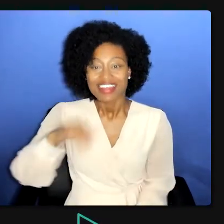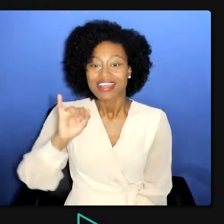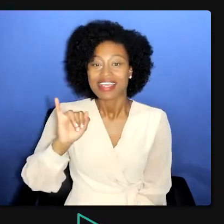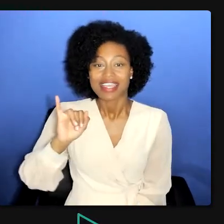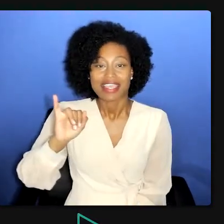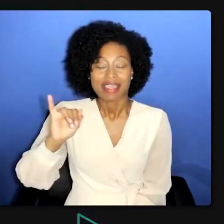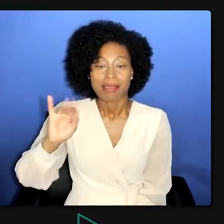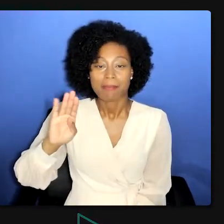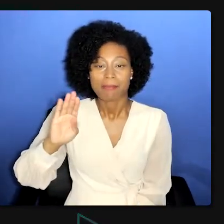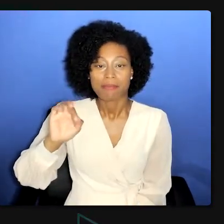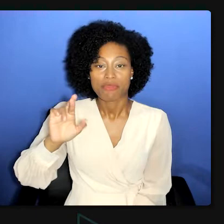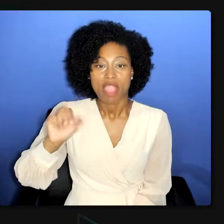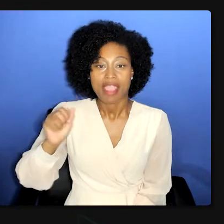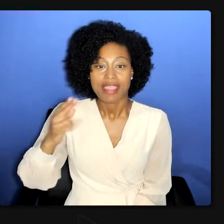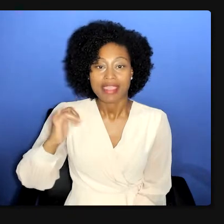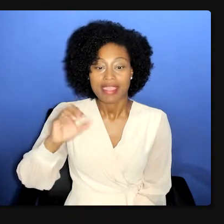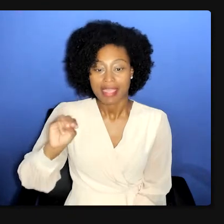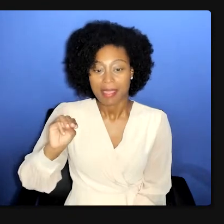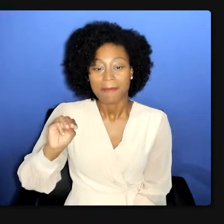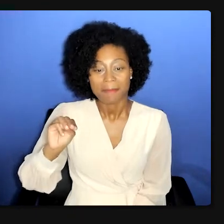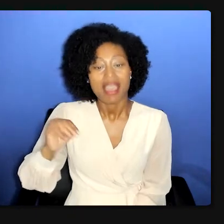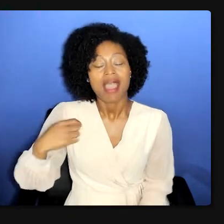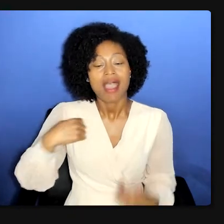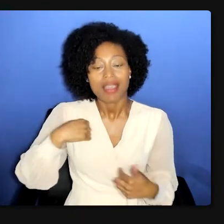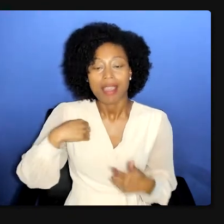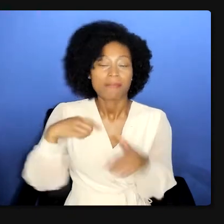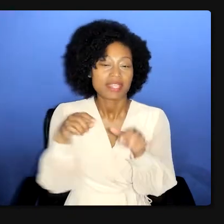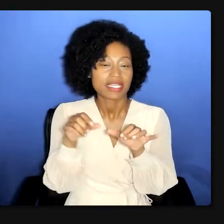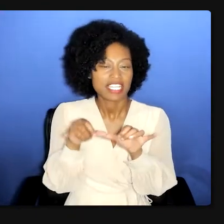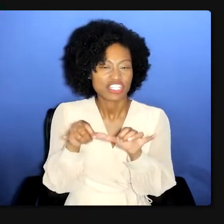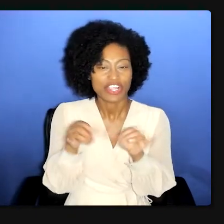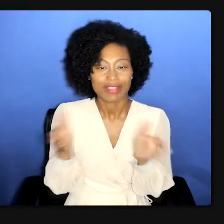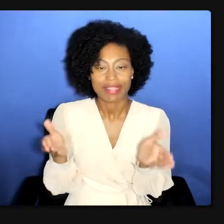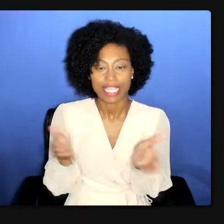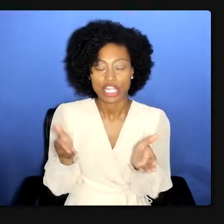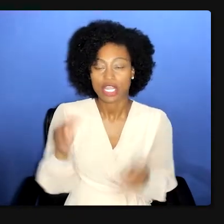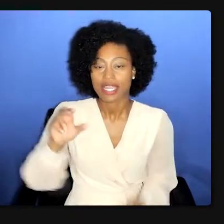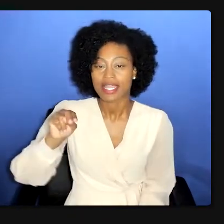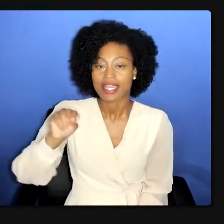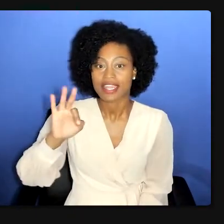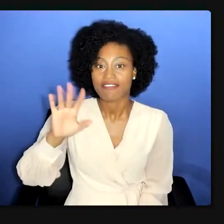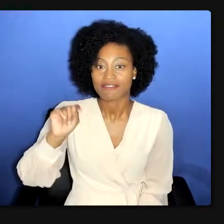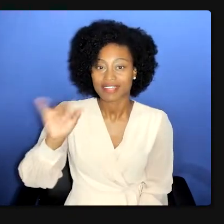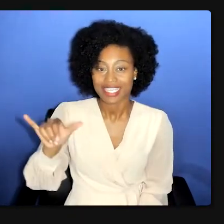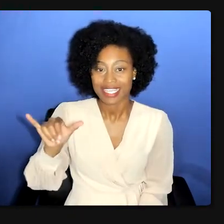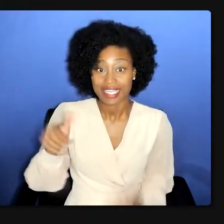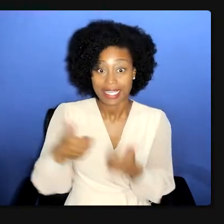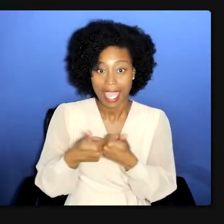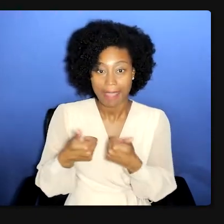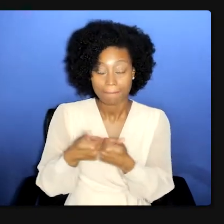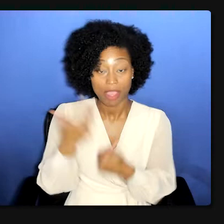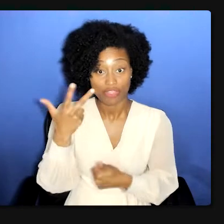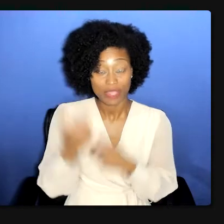Hi, everyone. I'm Ibrahim or Ibs Rageh. I'm the VP of engineering at Nifty Games. I've been here for around three years or so.